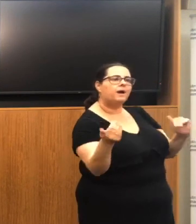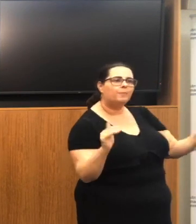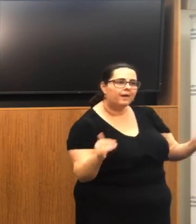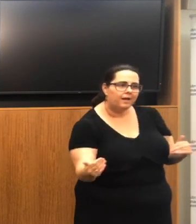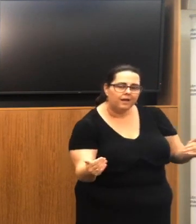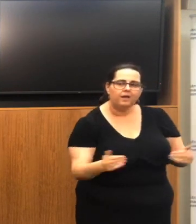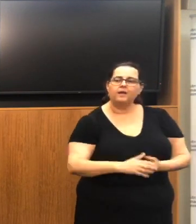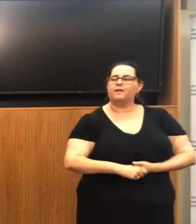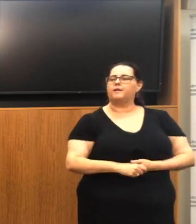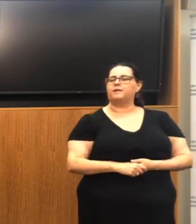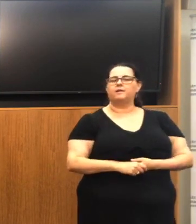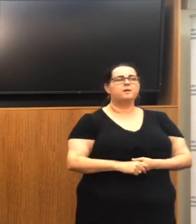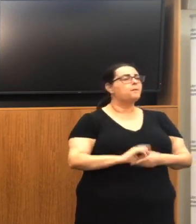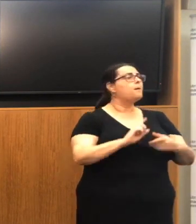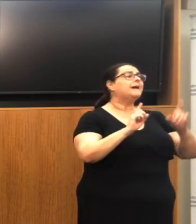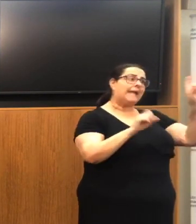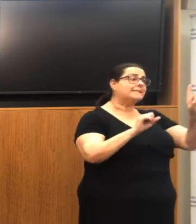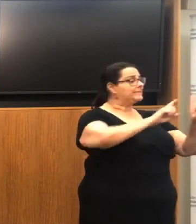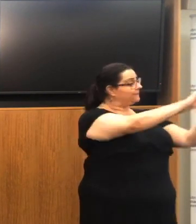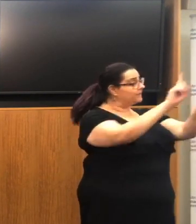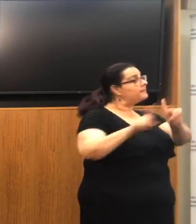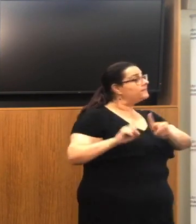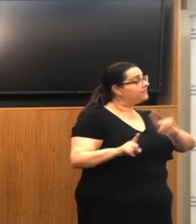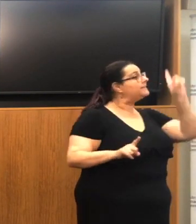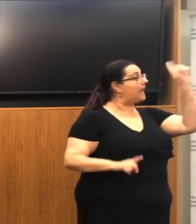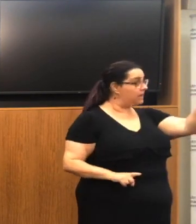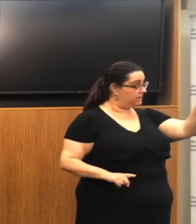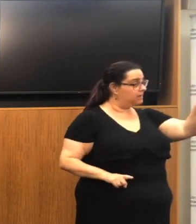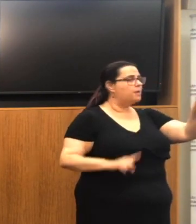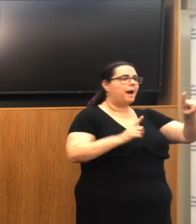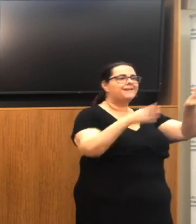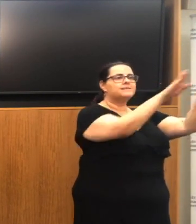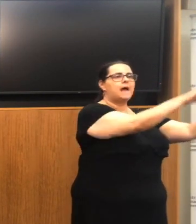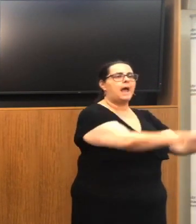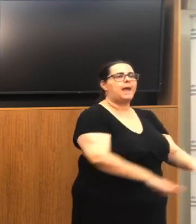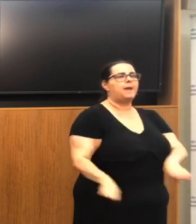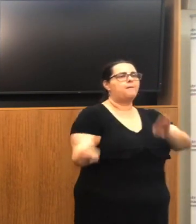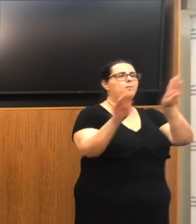But, what we all have in common is our need of a chance.